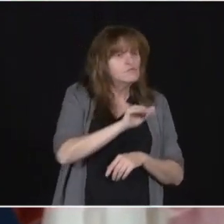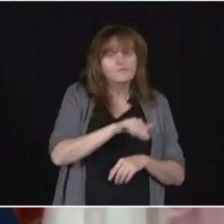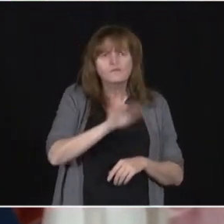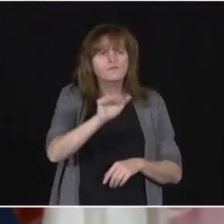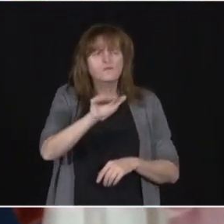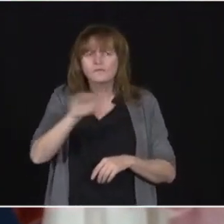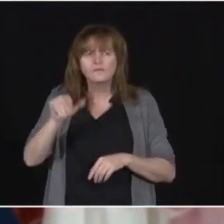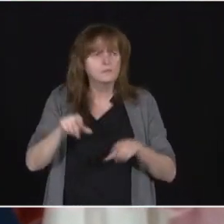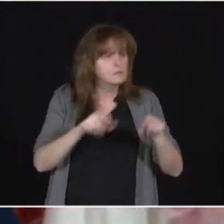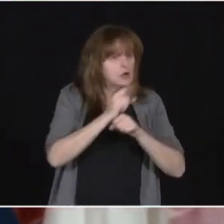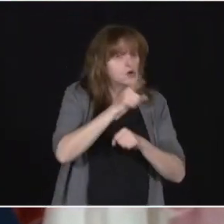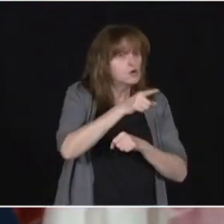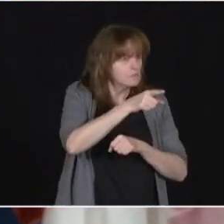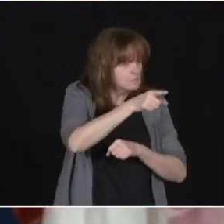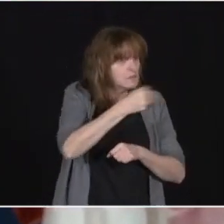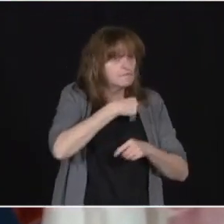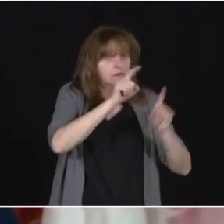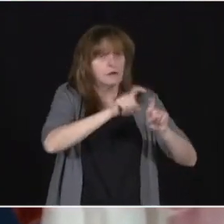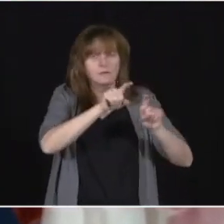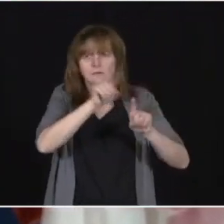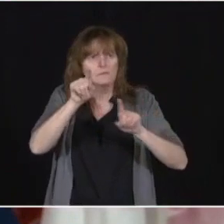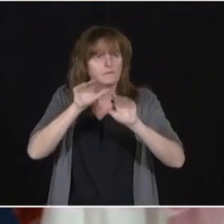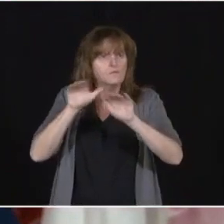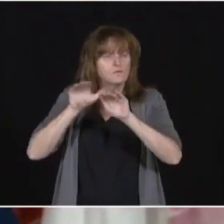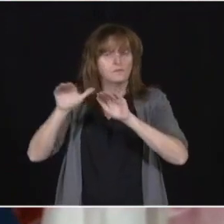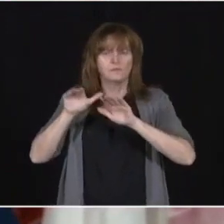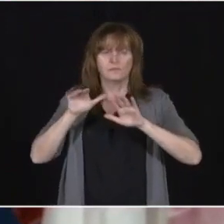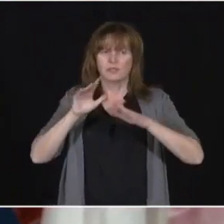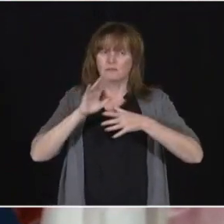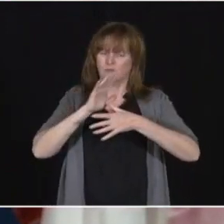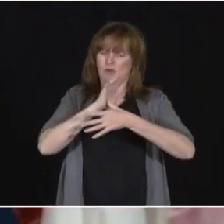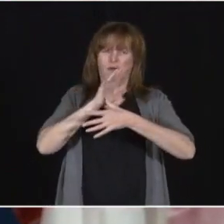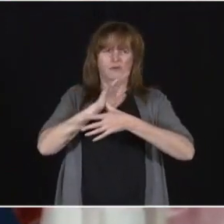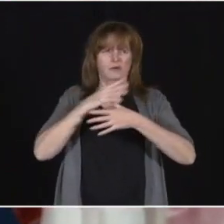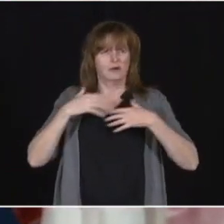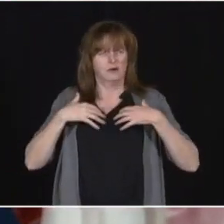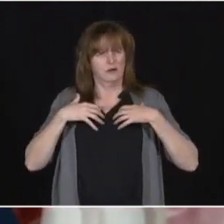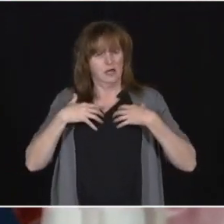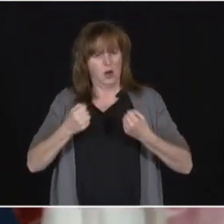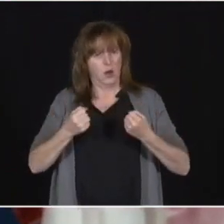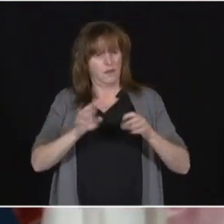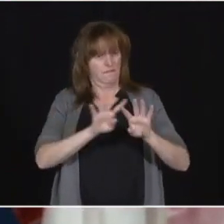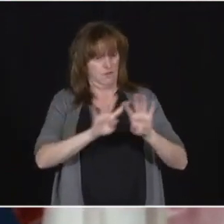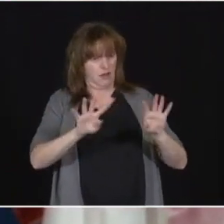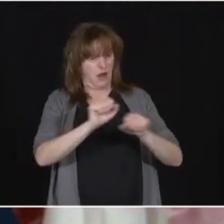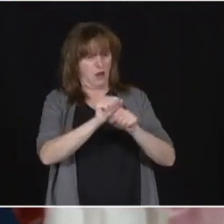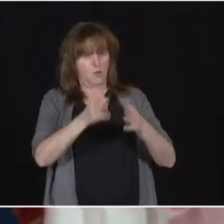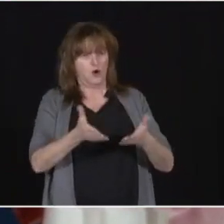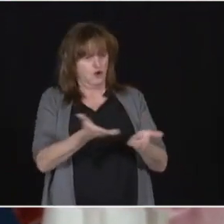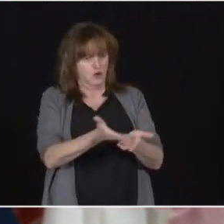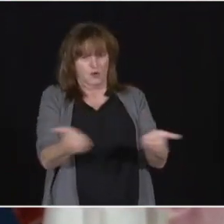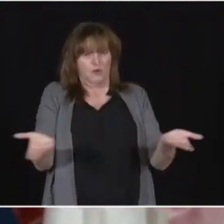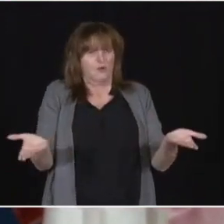the health coworkers and long-term care. I know we just completed the testing of the patient's and the healthcare workers,